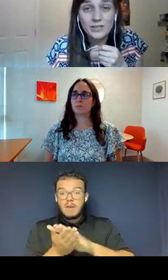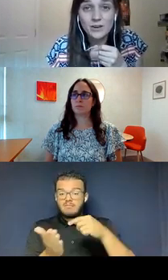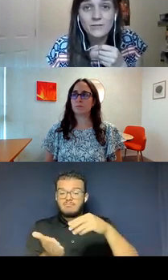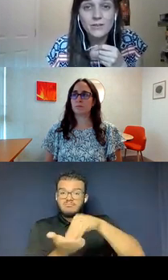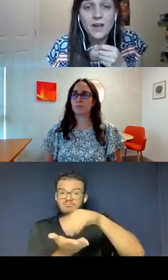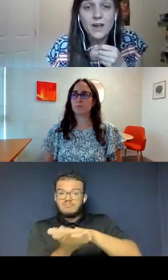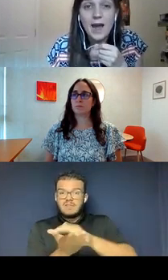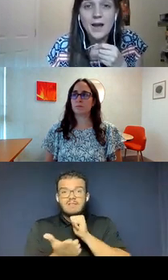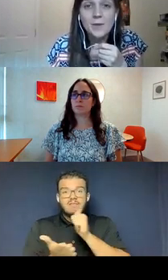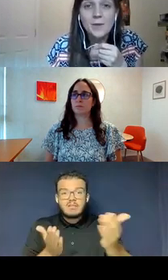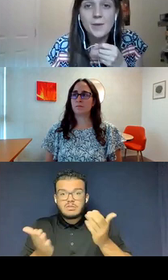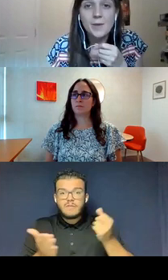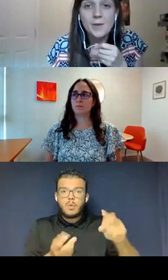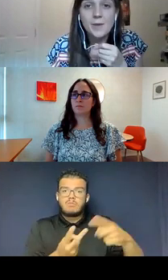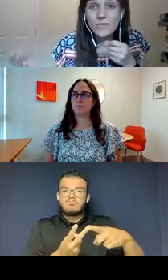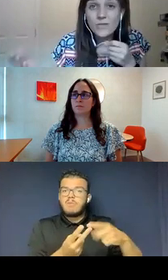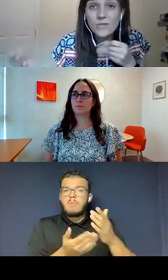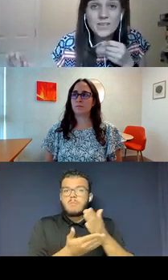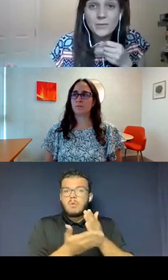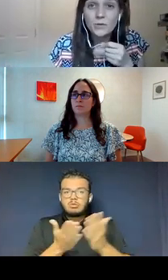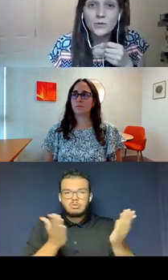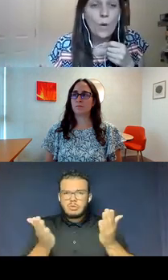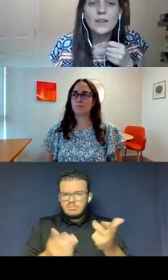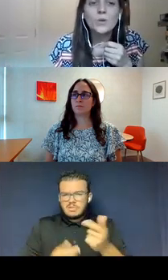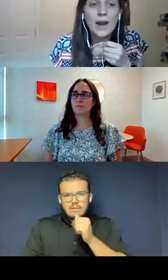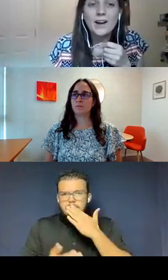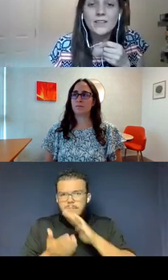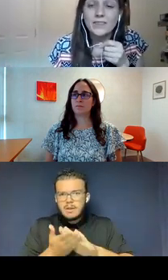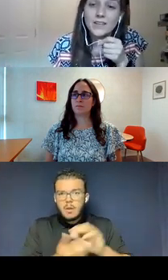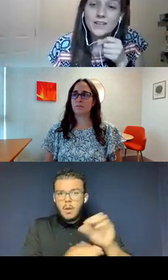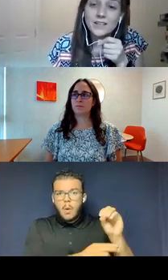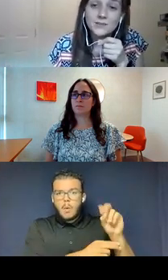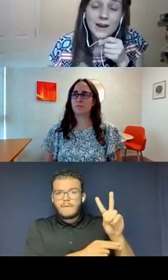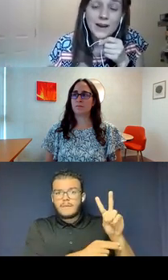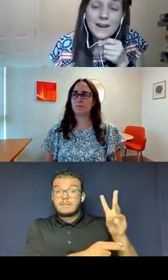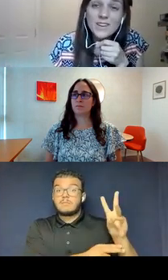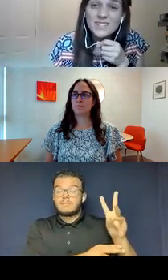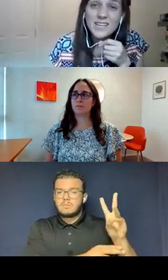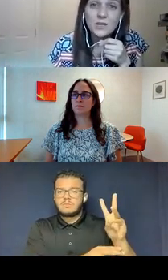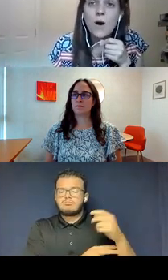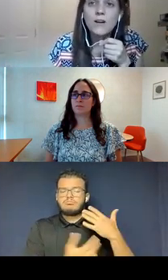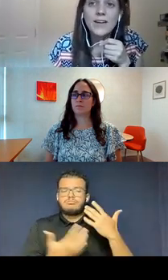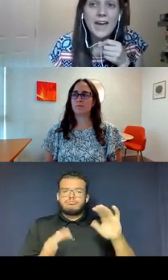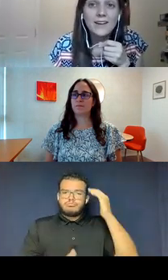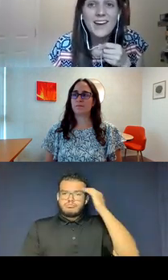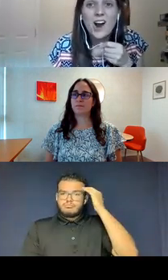served. OVW is well aware that the grant funds that you all get